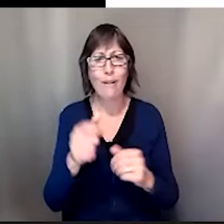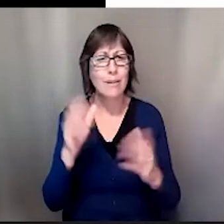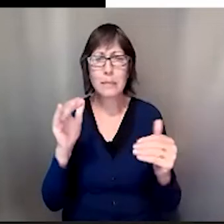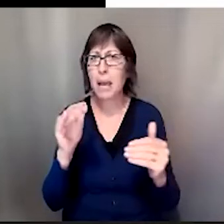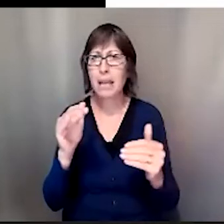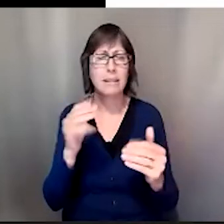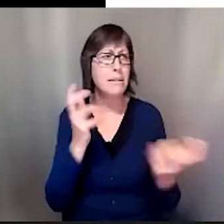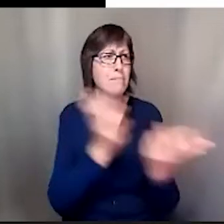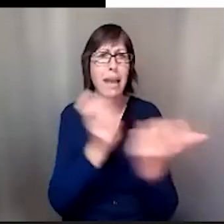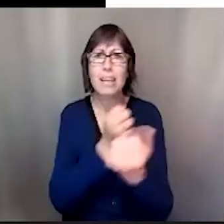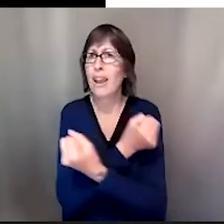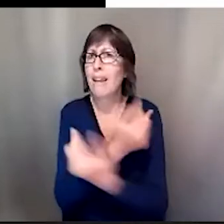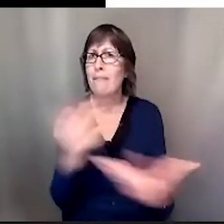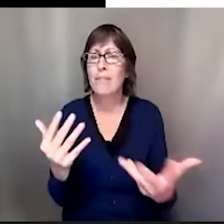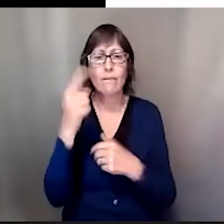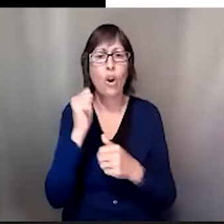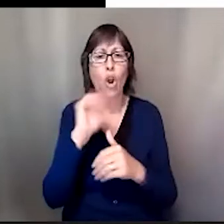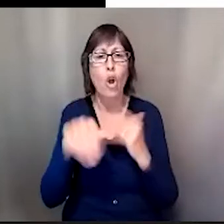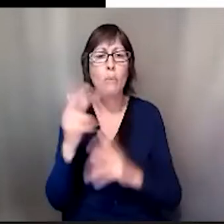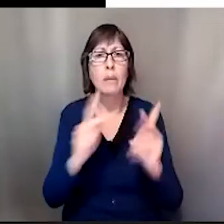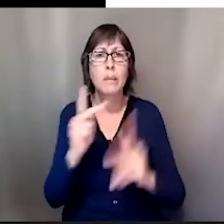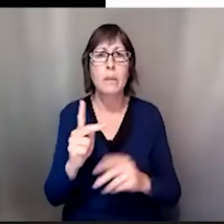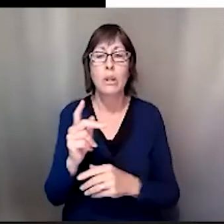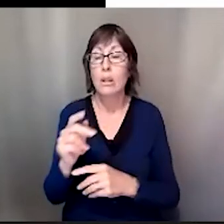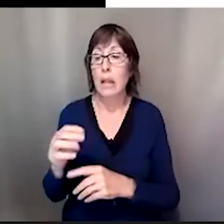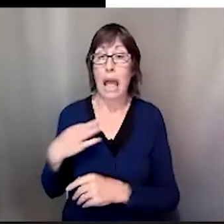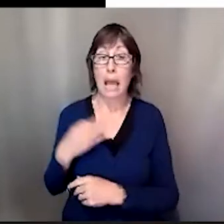and your application will not benefit from trying to write or represent yourself in a